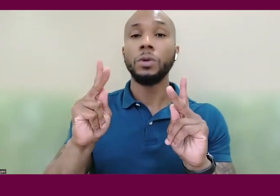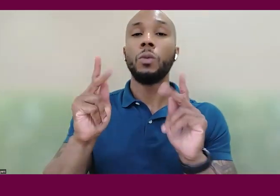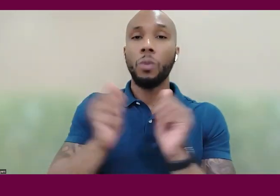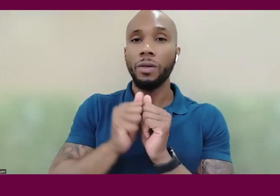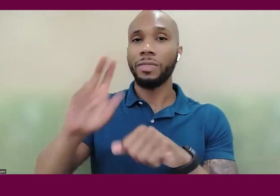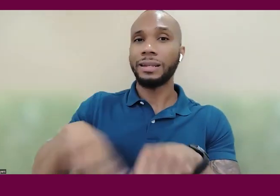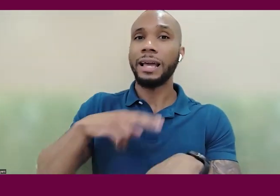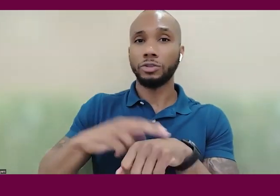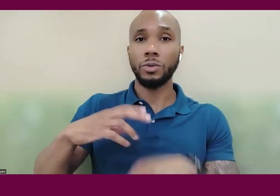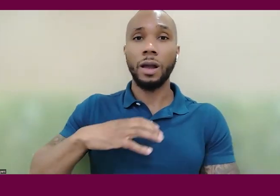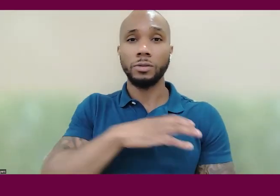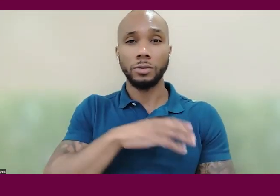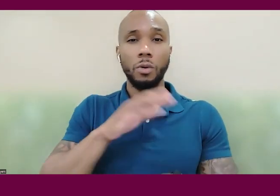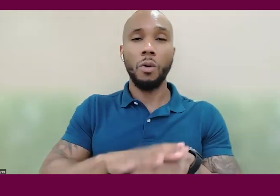with the National Council on Independent Living.